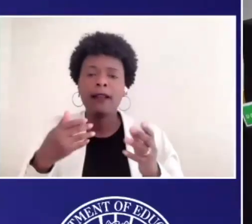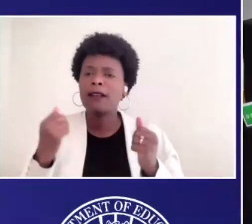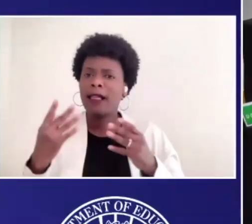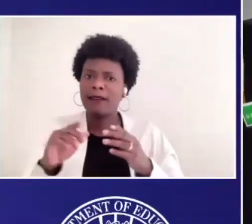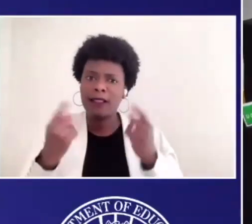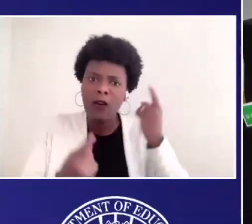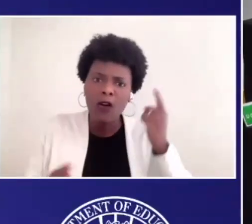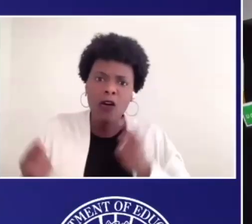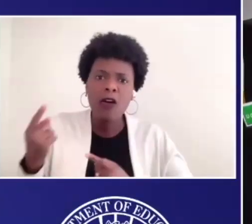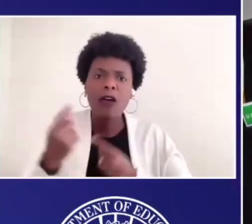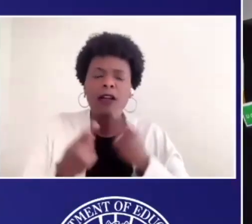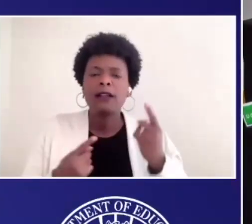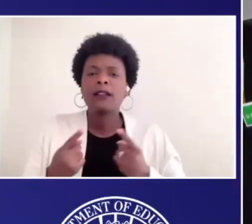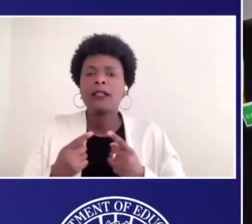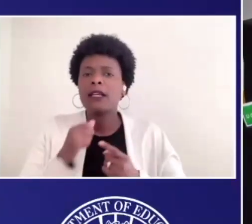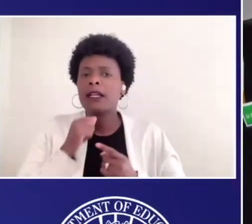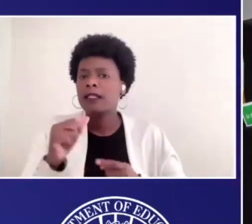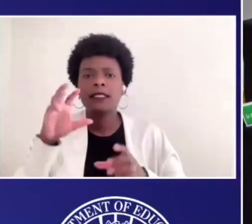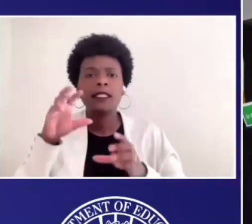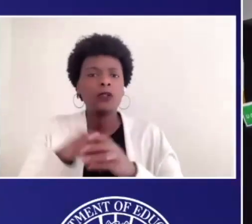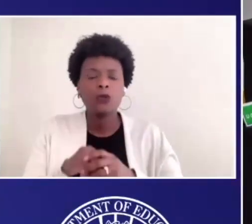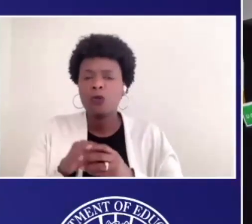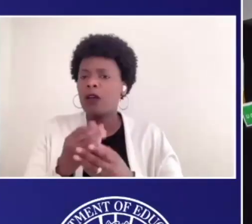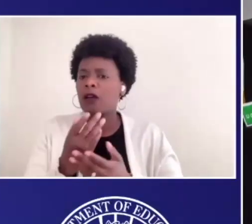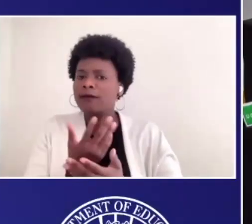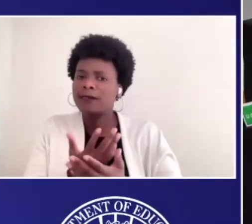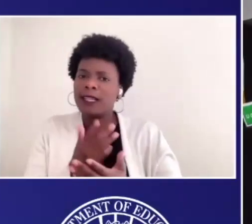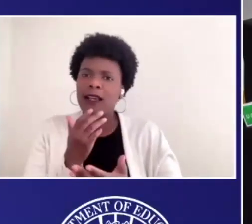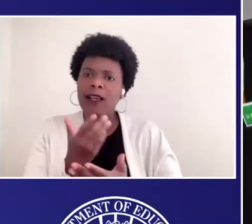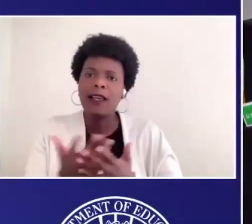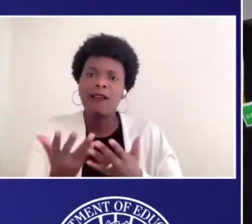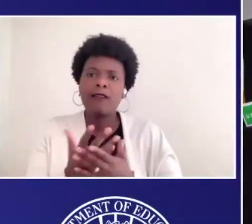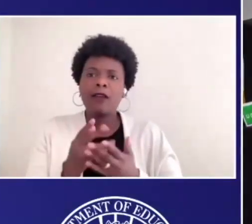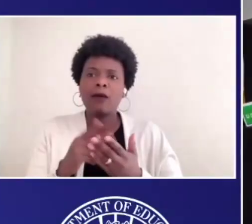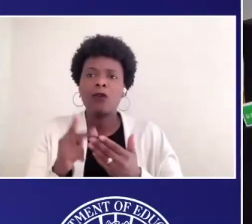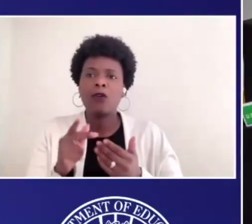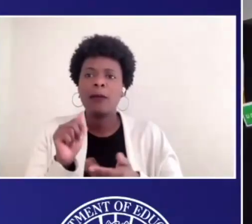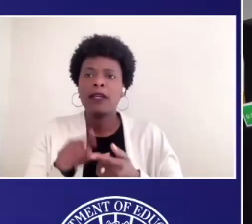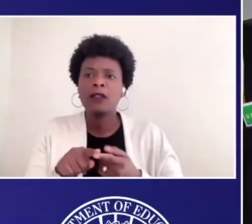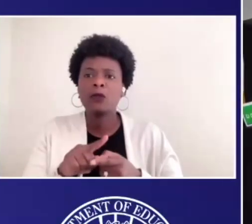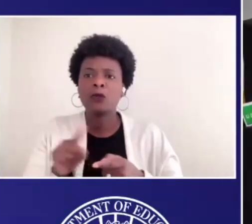It certainly does not include, and I concede it does not include every single program that every single stakeholder group wants in here.